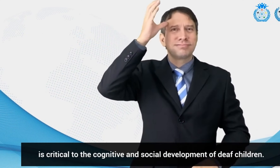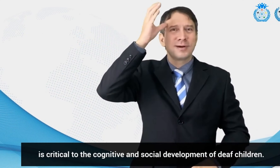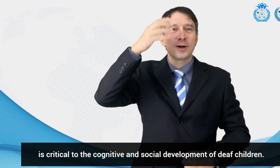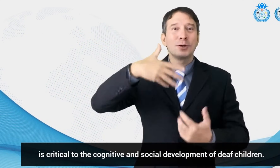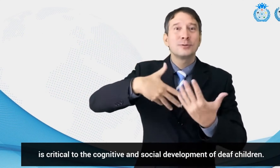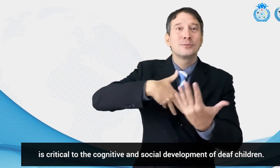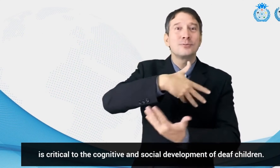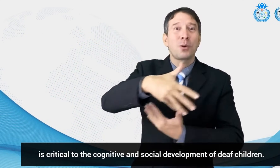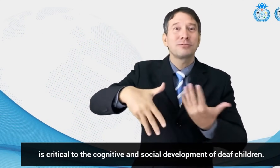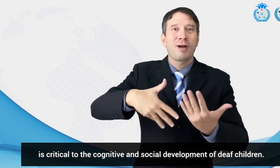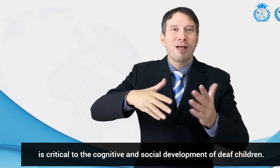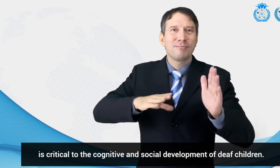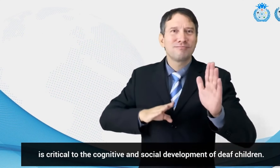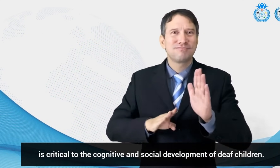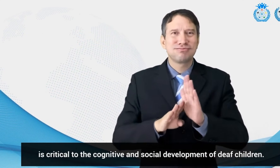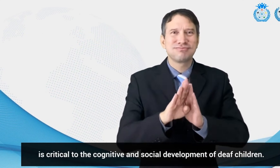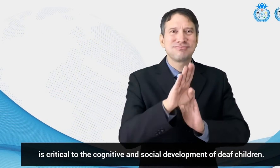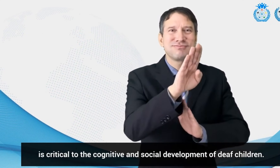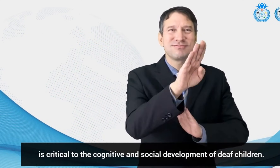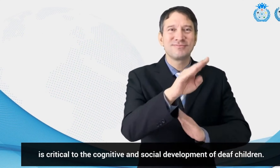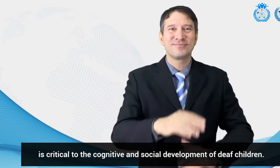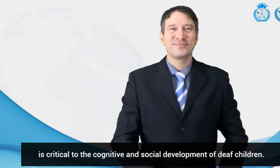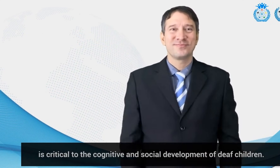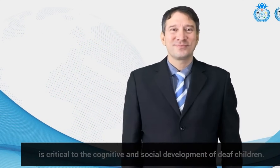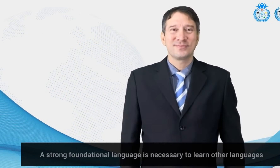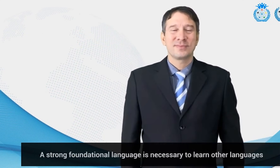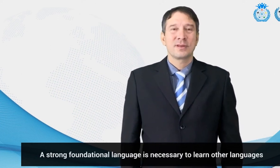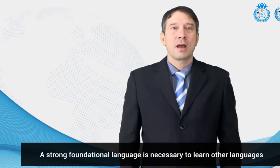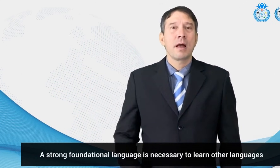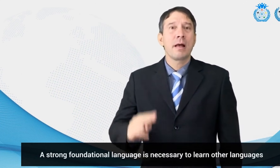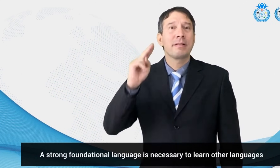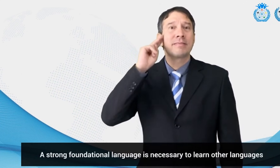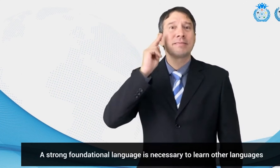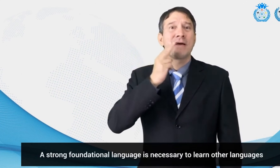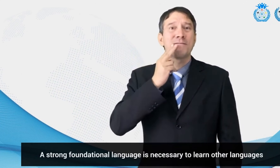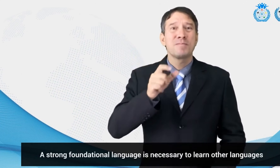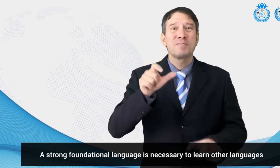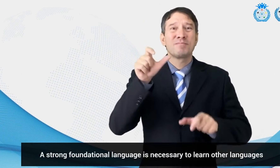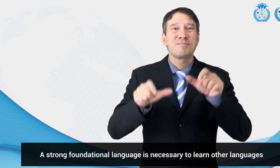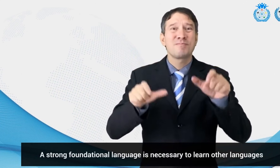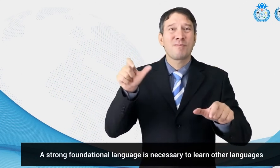is critical to the cognitive and social development to the cognitive and social development of deaf children